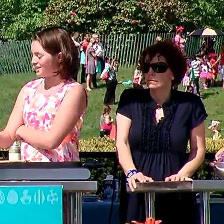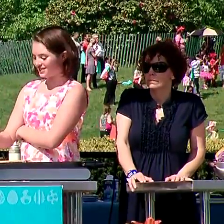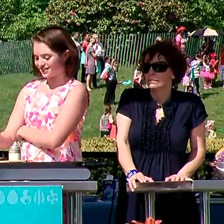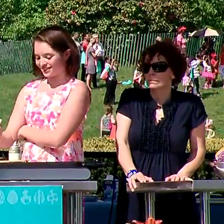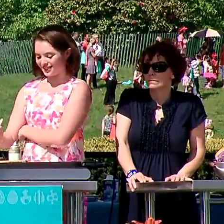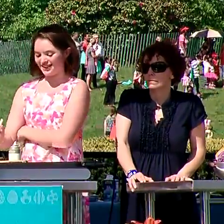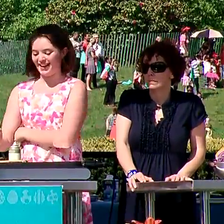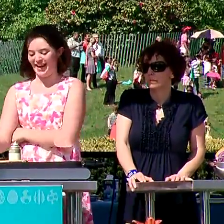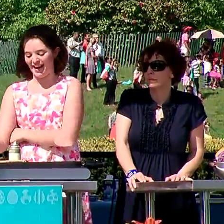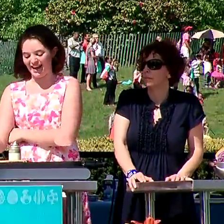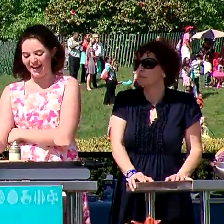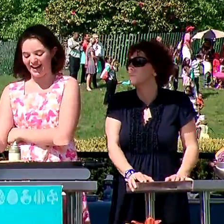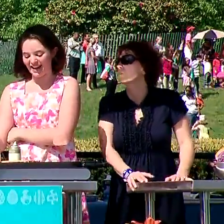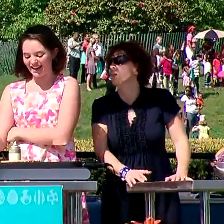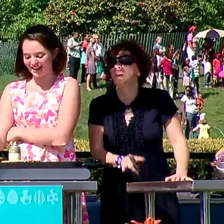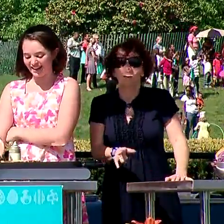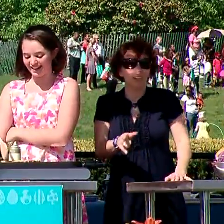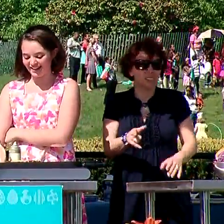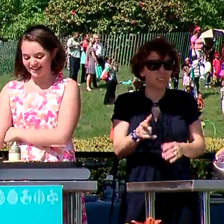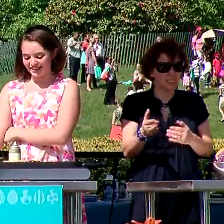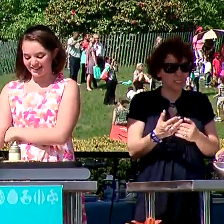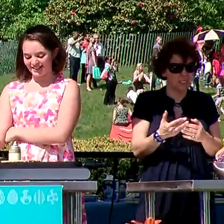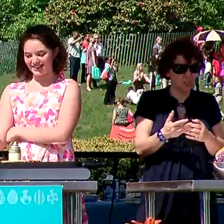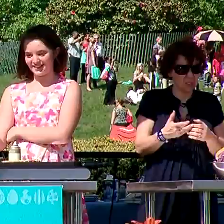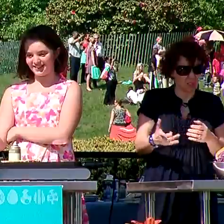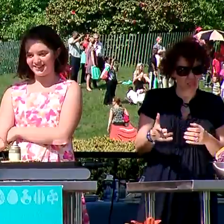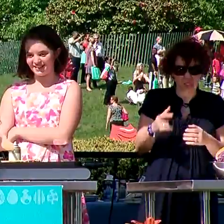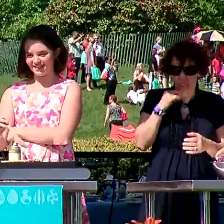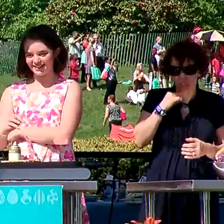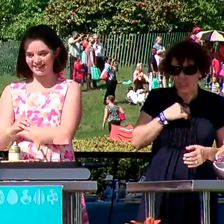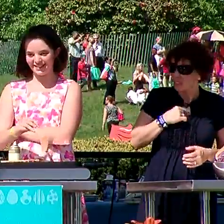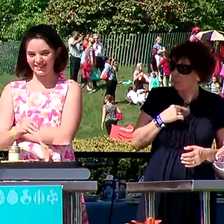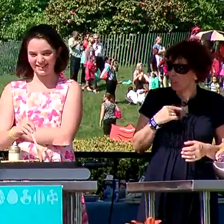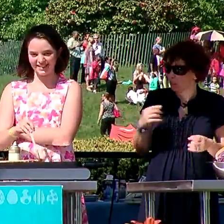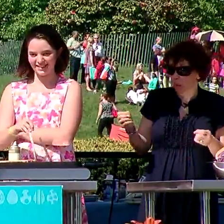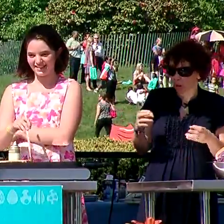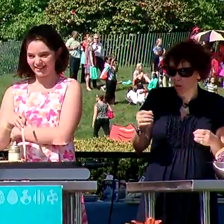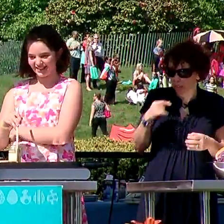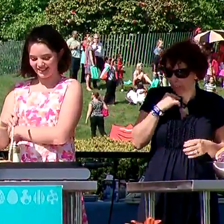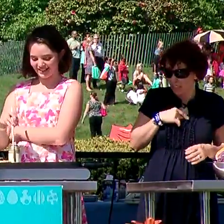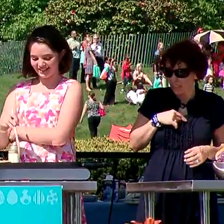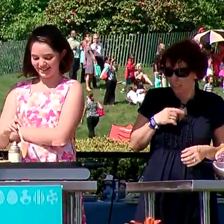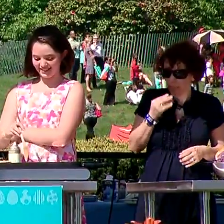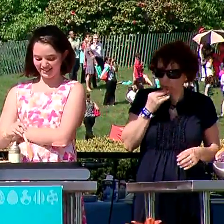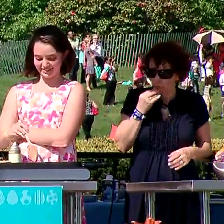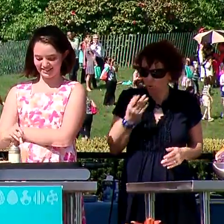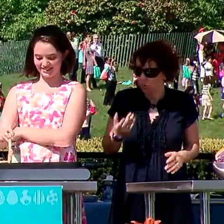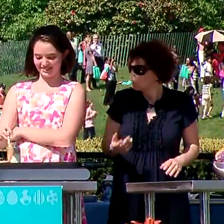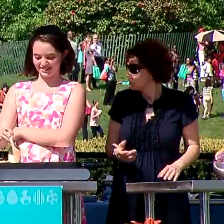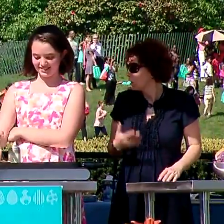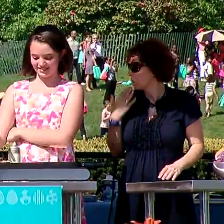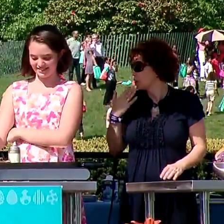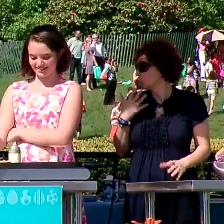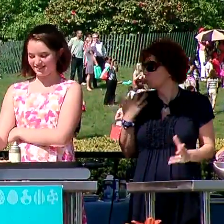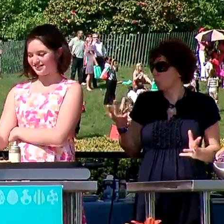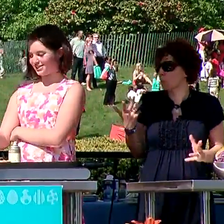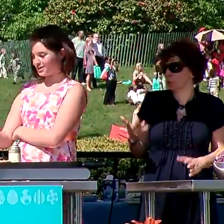Carla Hall: Yes, this is easier than a microwave Thanksgiving. Thank you so much.